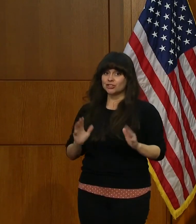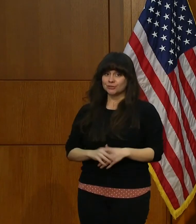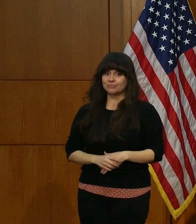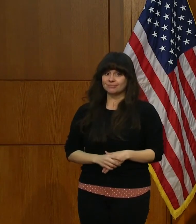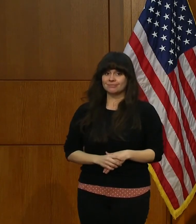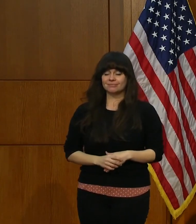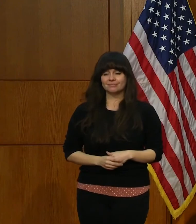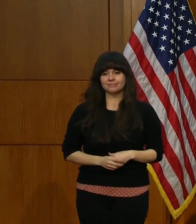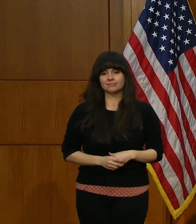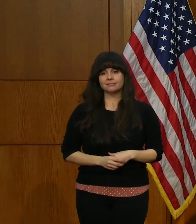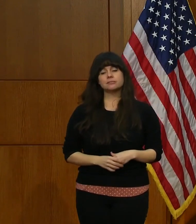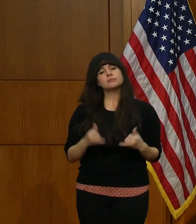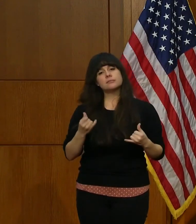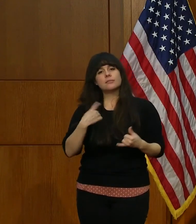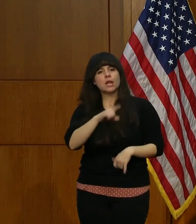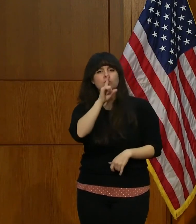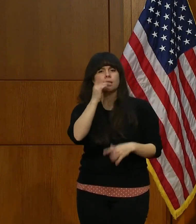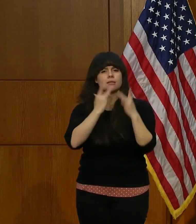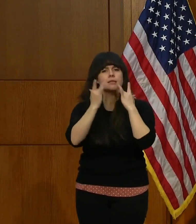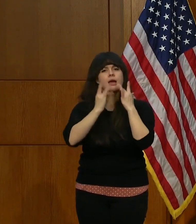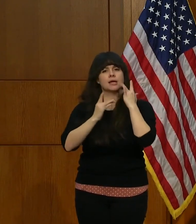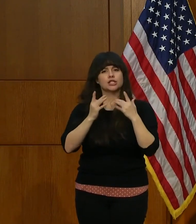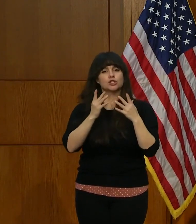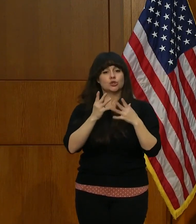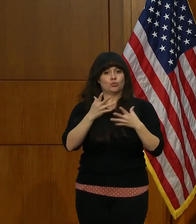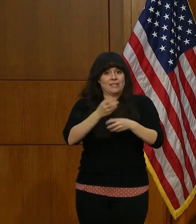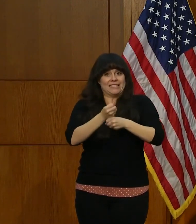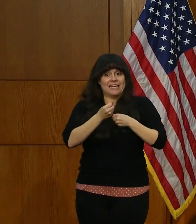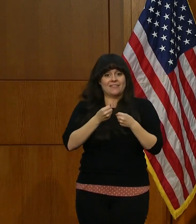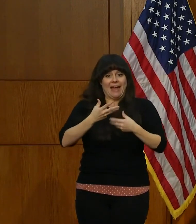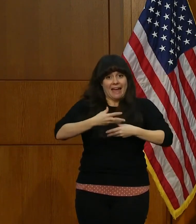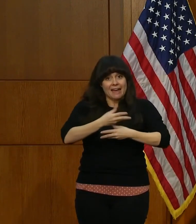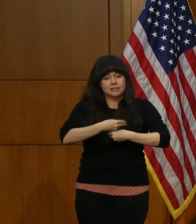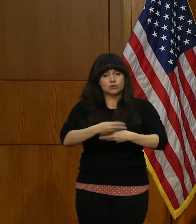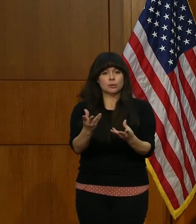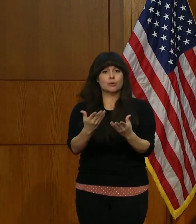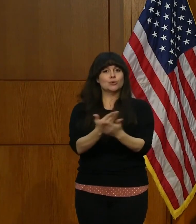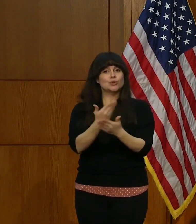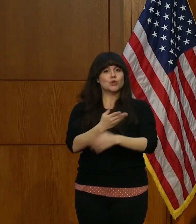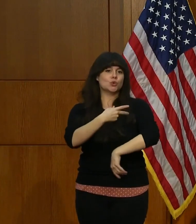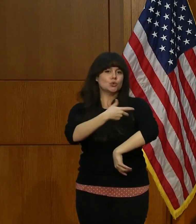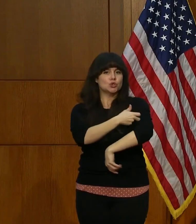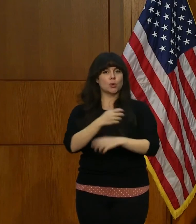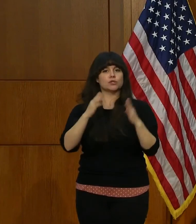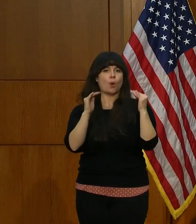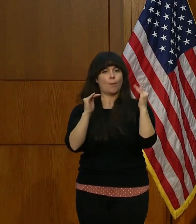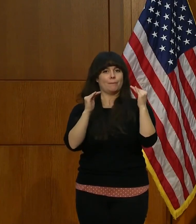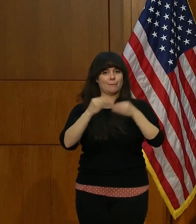WORKED. NOW WE'RE FORTUNATE TO